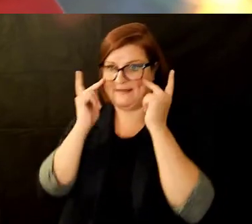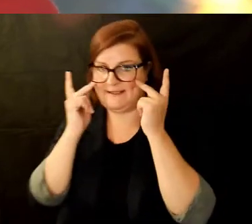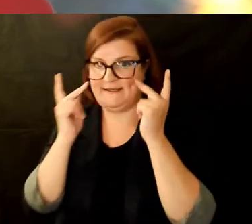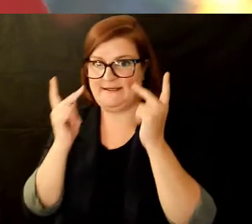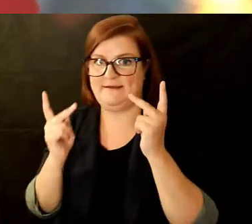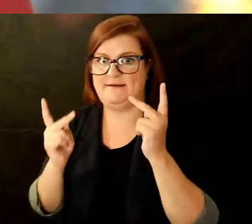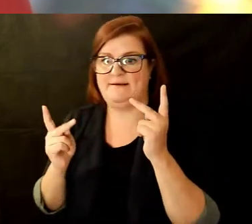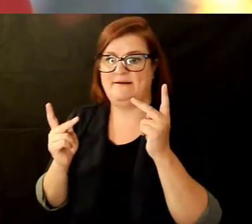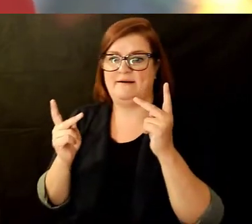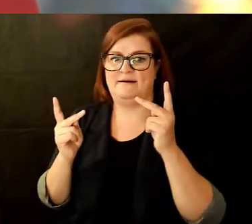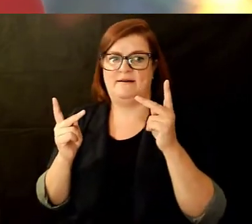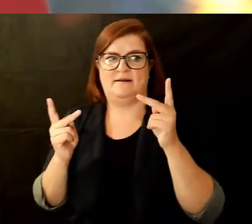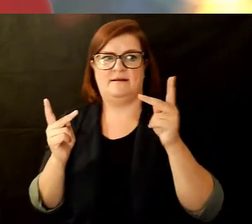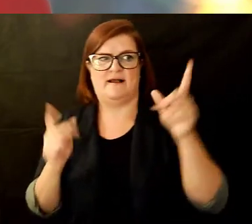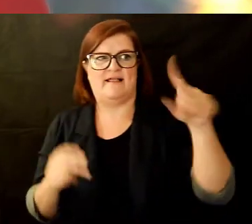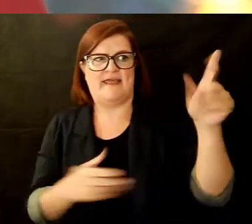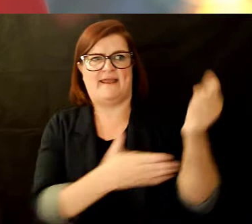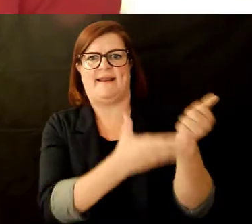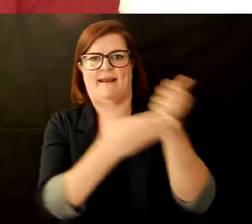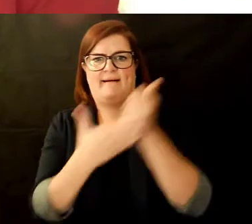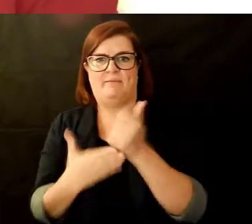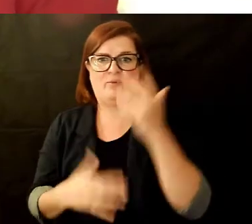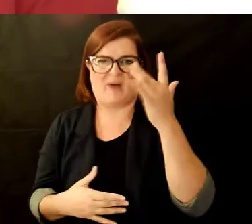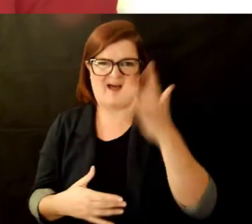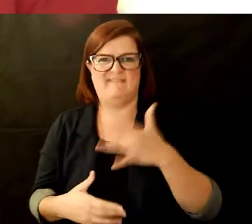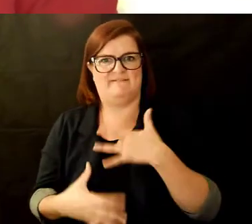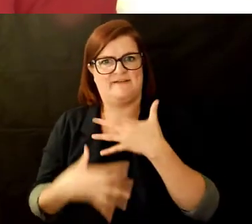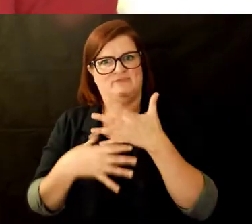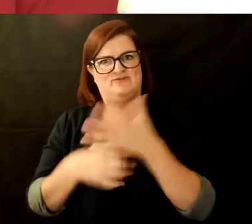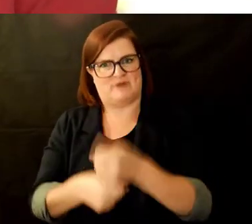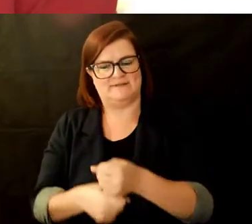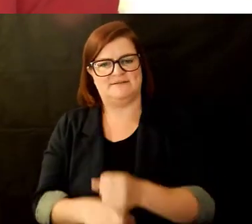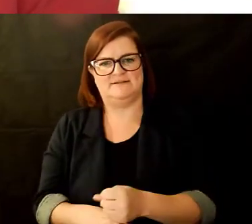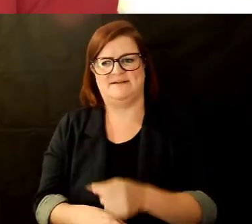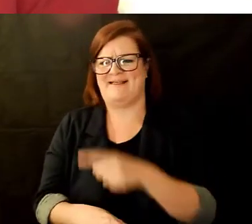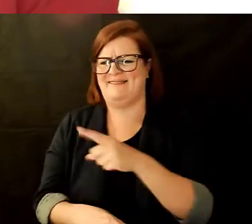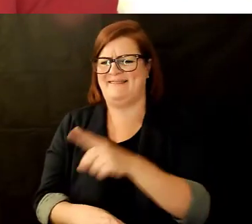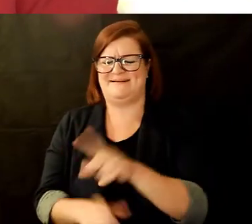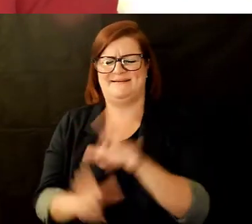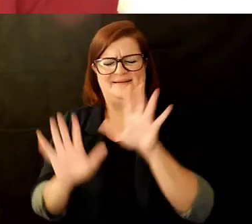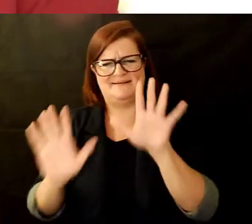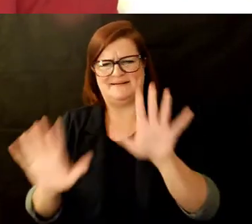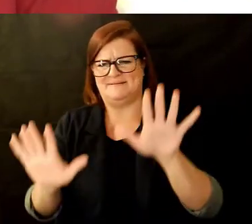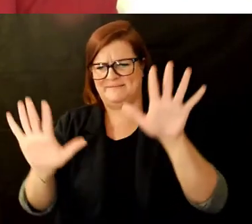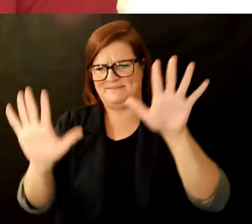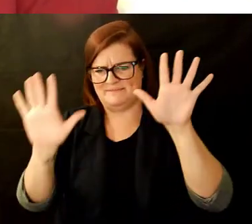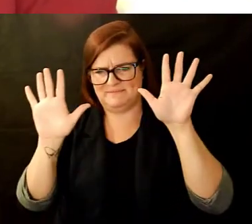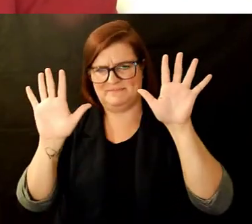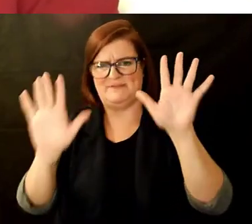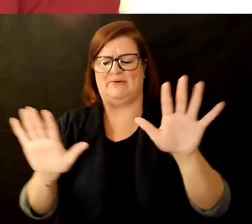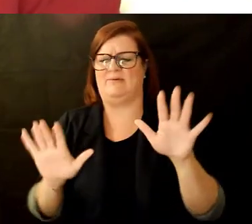as does a sense of trust. This is a miracle, and this needs